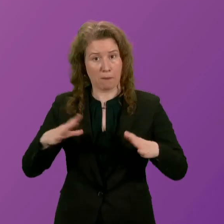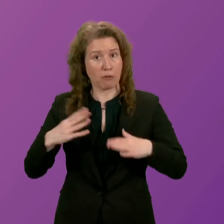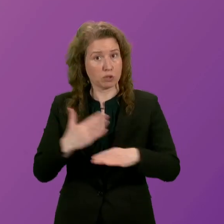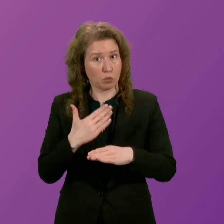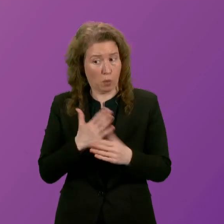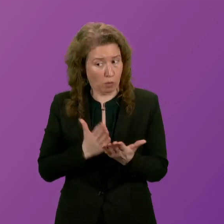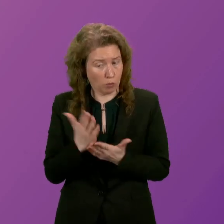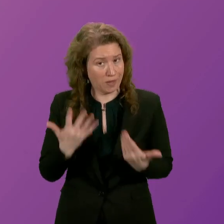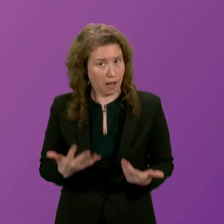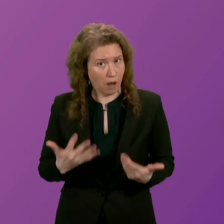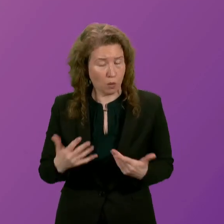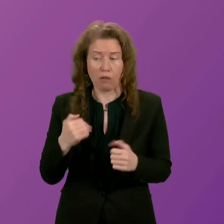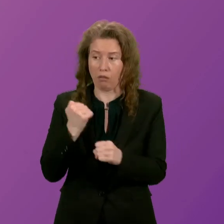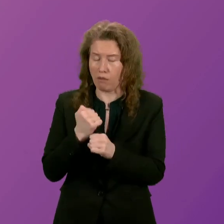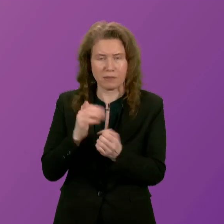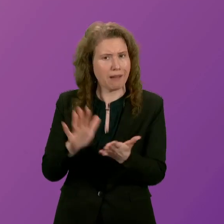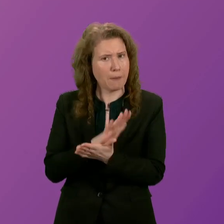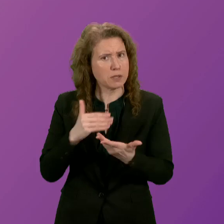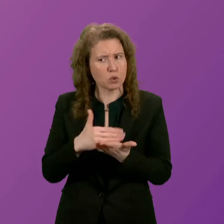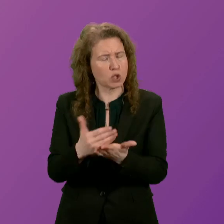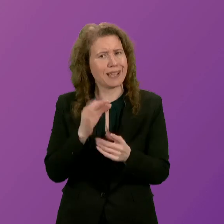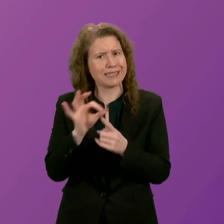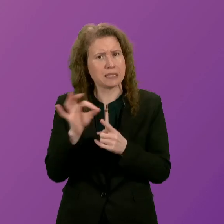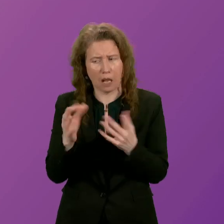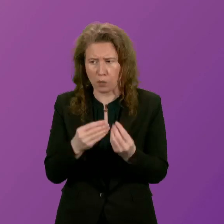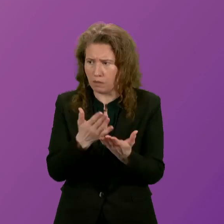undertaken. The Government will be happy to share details with the Parliament and local